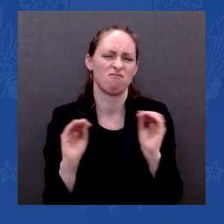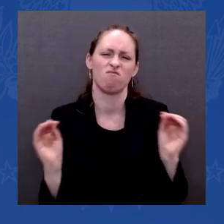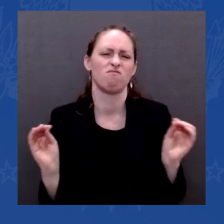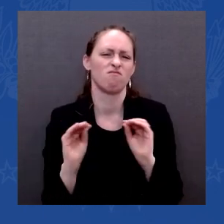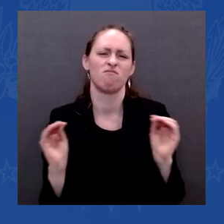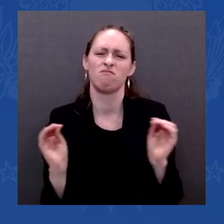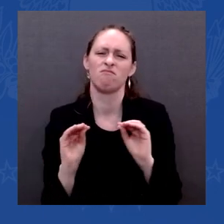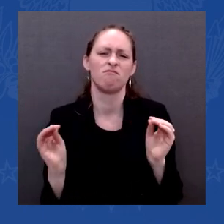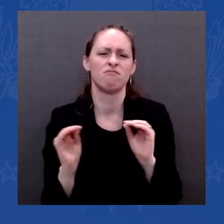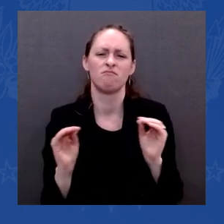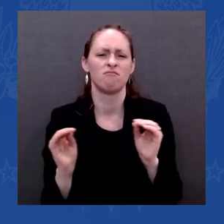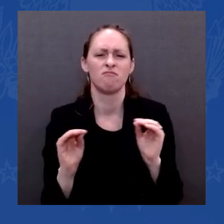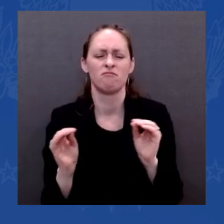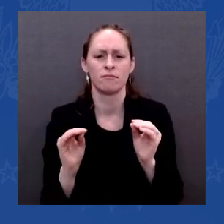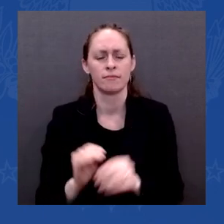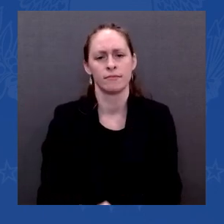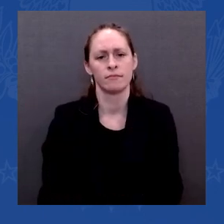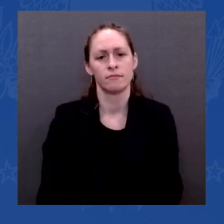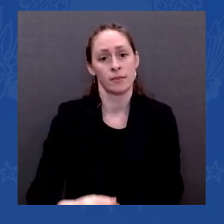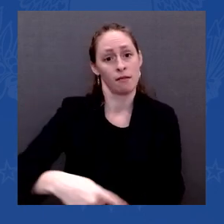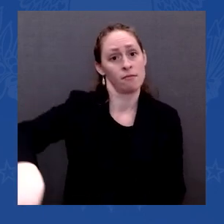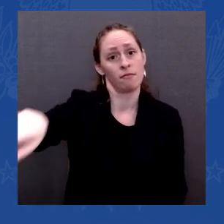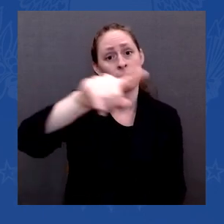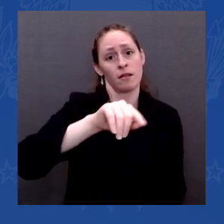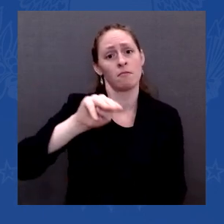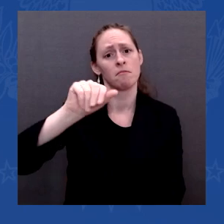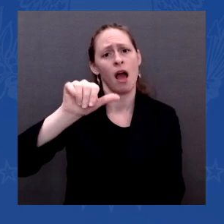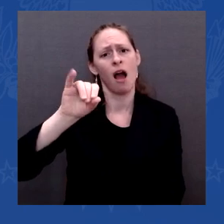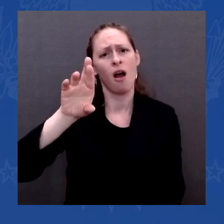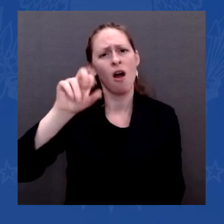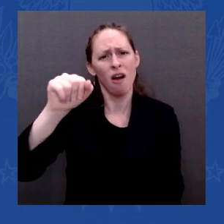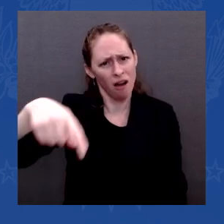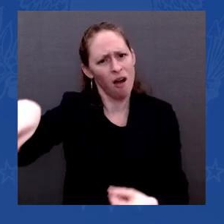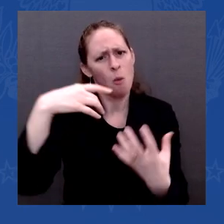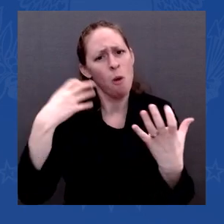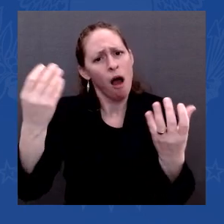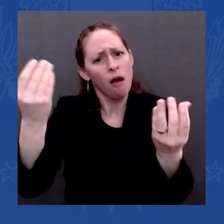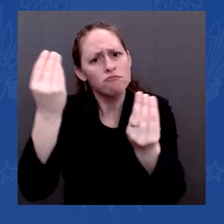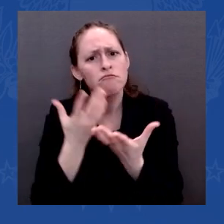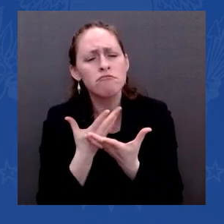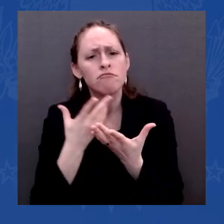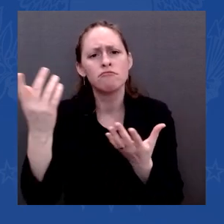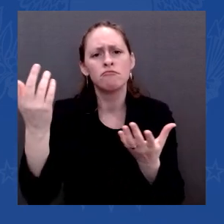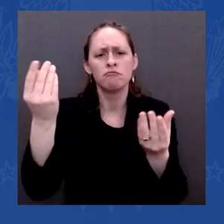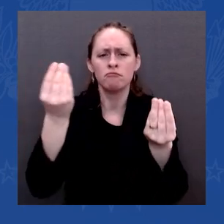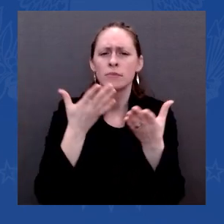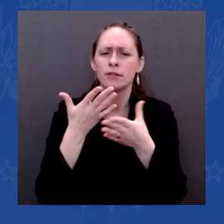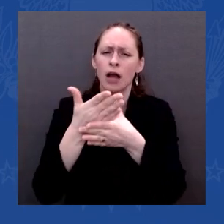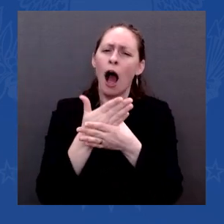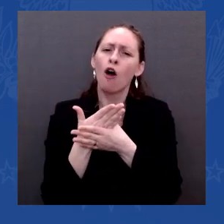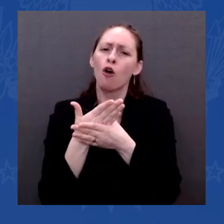and the impact we’re making on people’s lives or not making. If we can get this done --